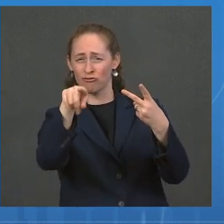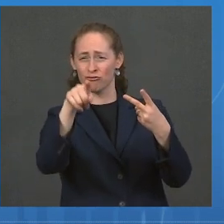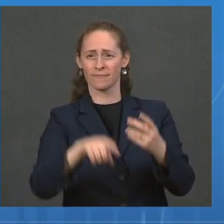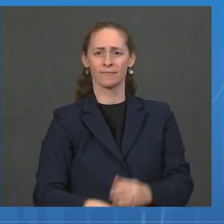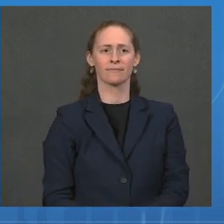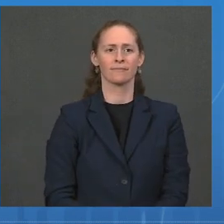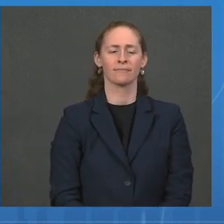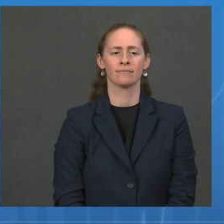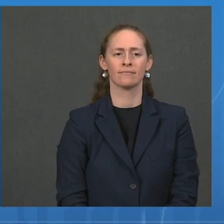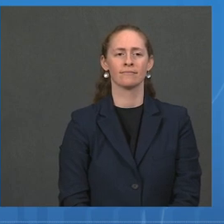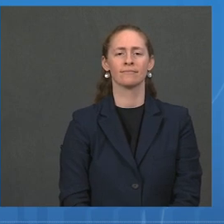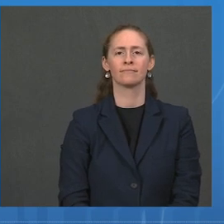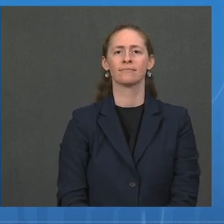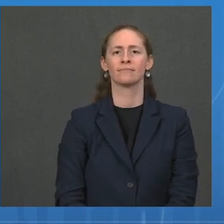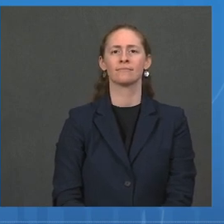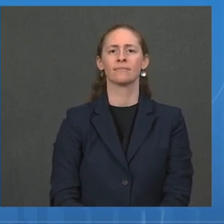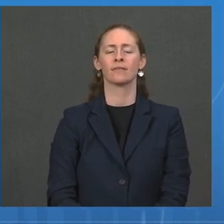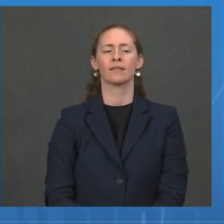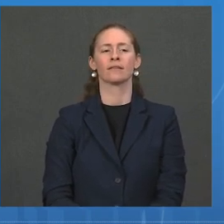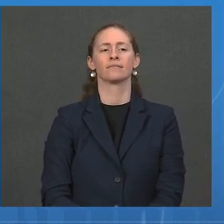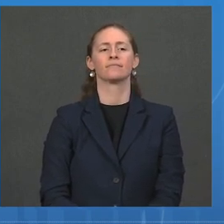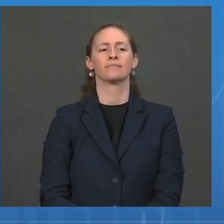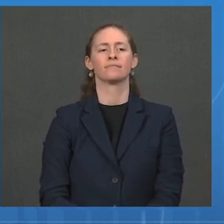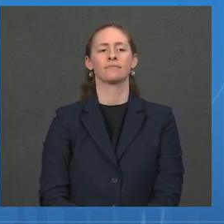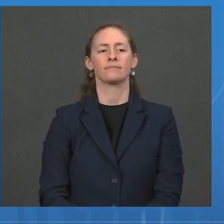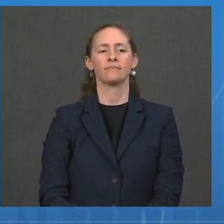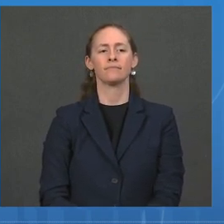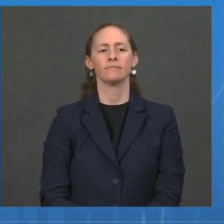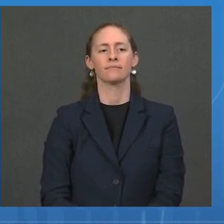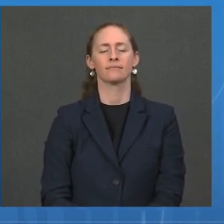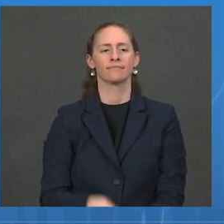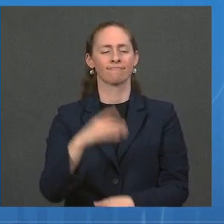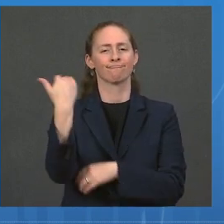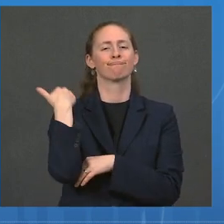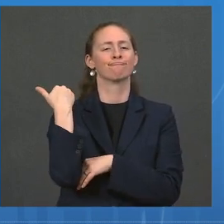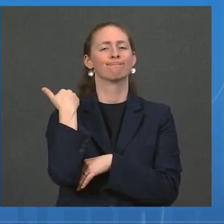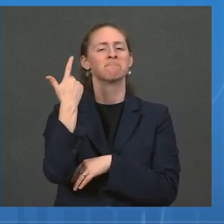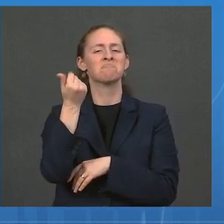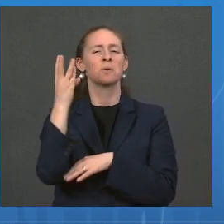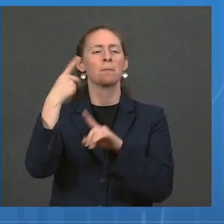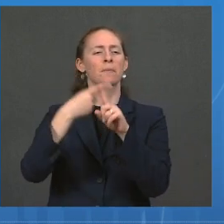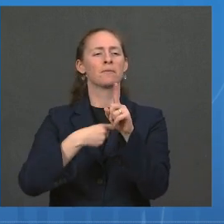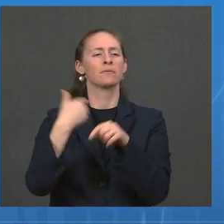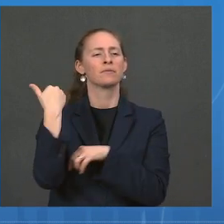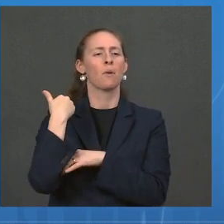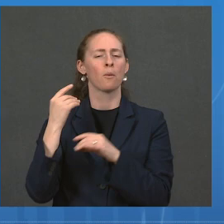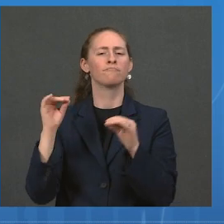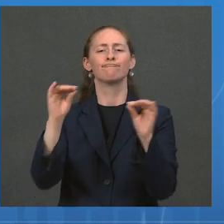You know, months ago, it was felt, based on the data with Alpha predominantly,